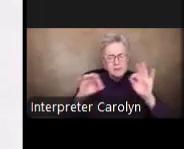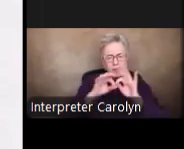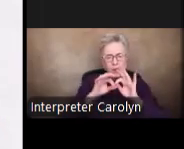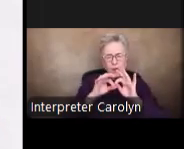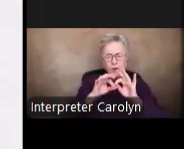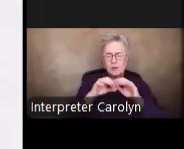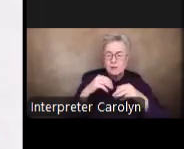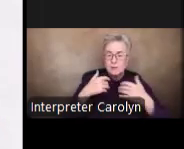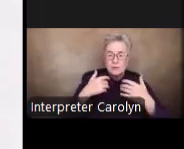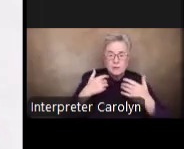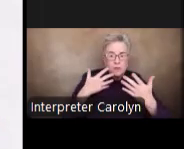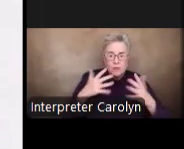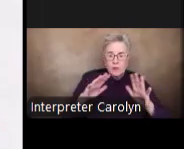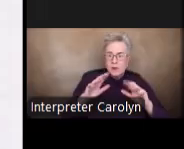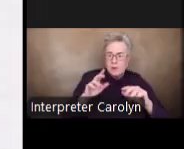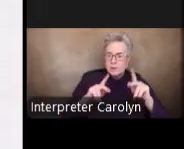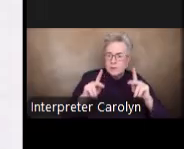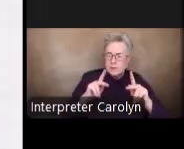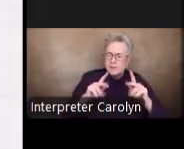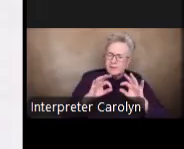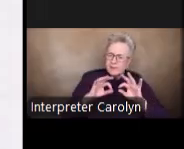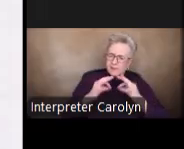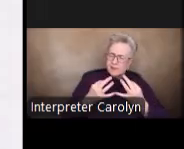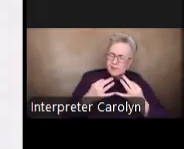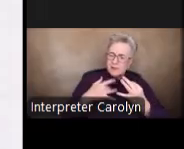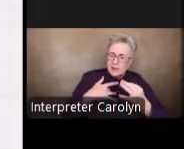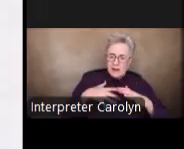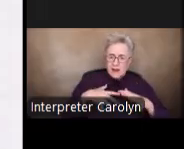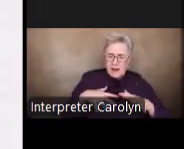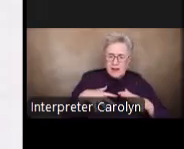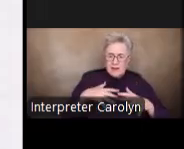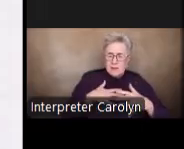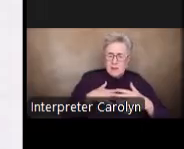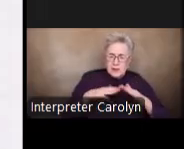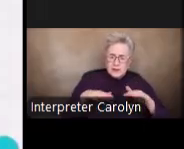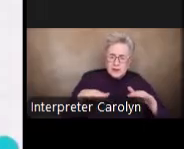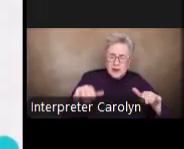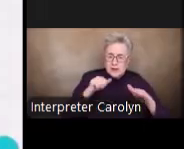anxiety about developmental expectations, connecting